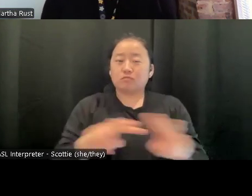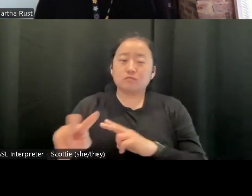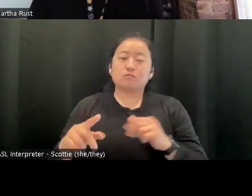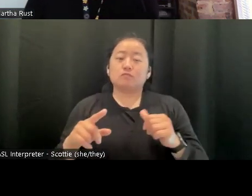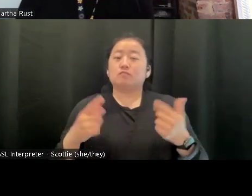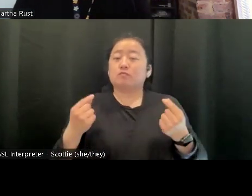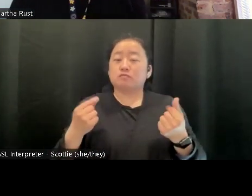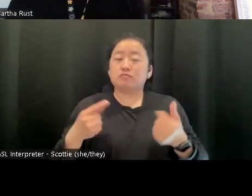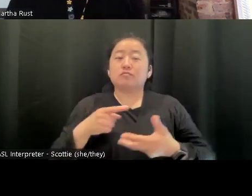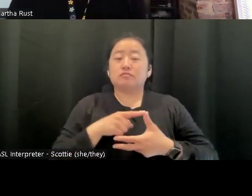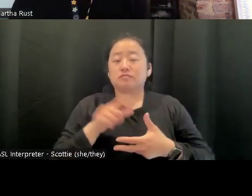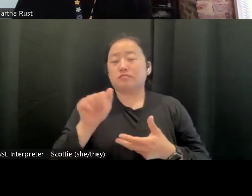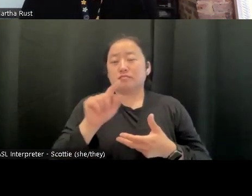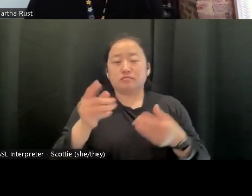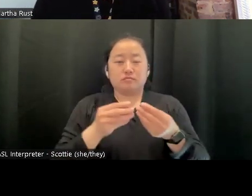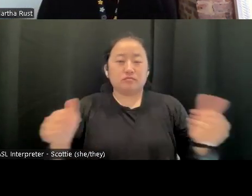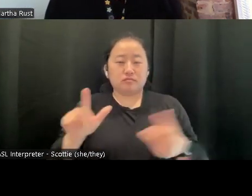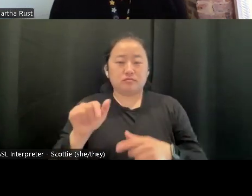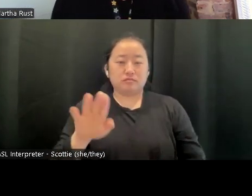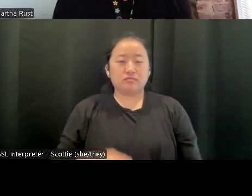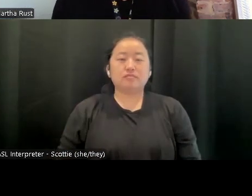our AT solutions lab. This area offers a